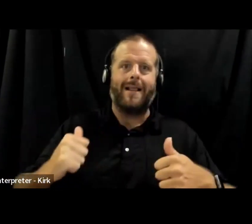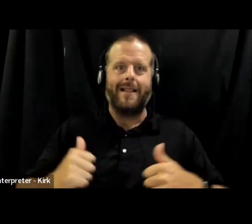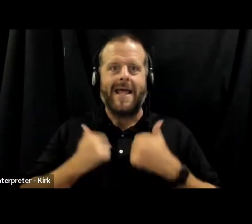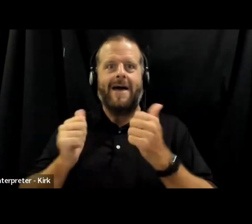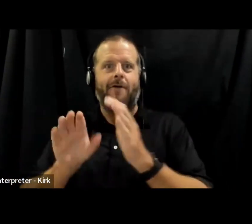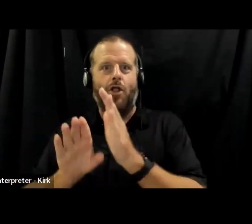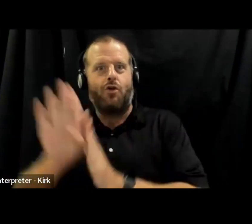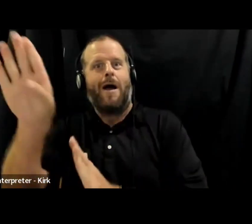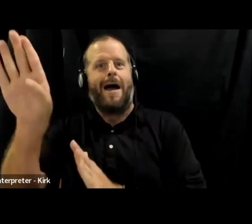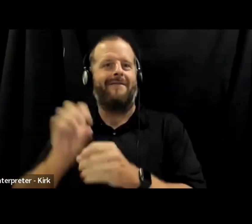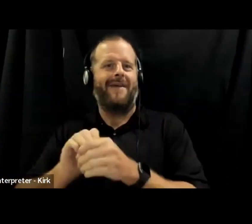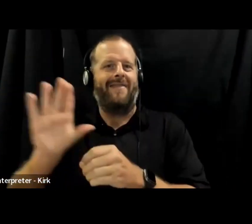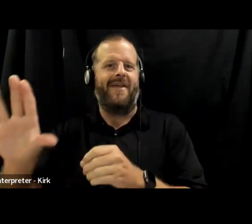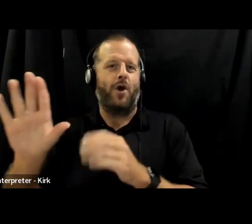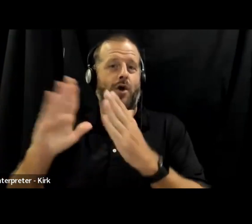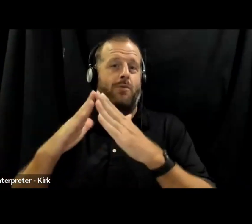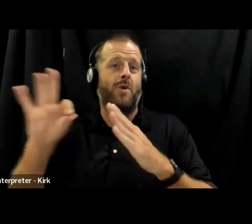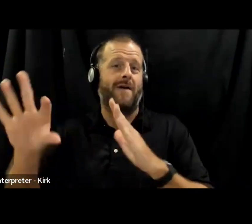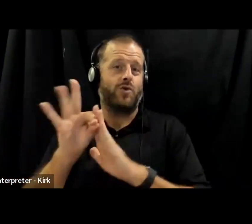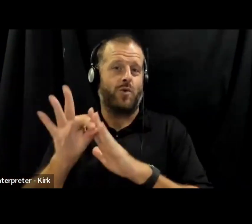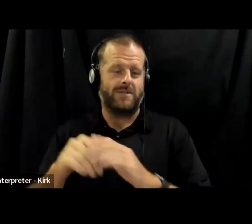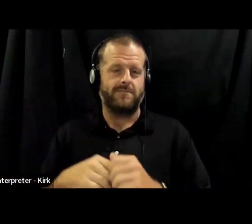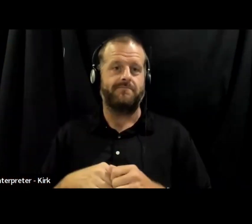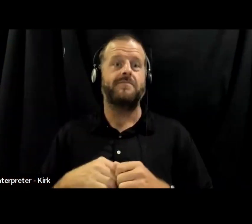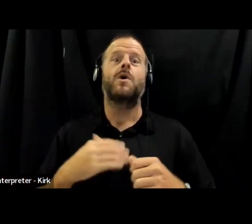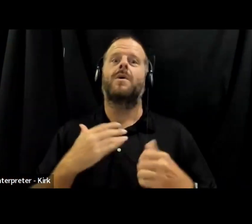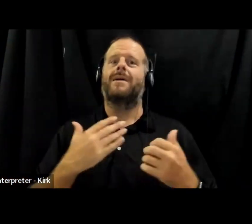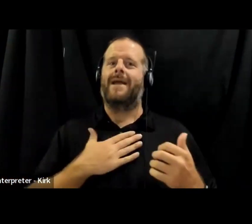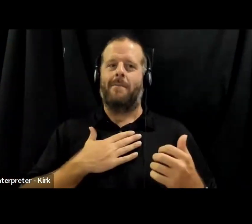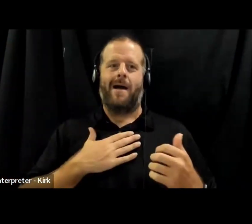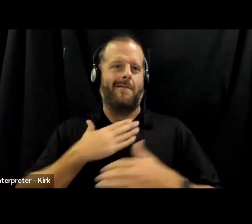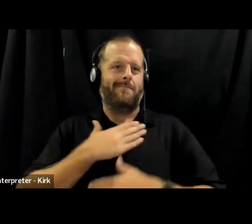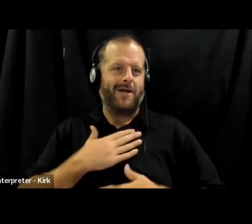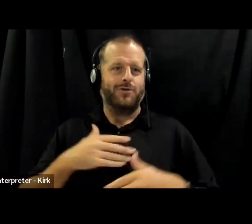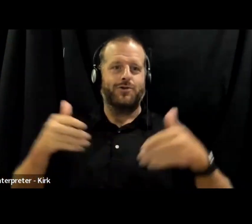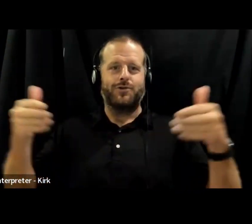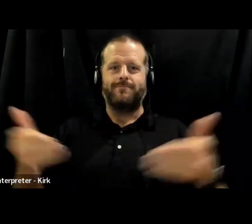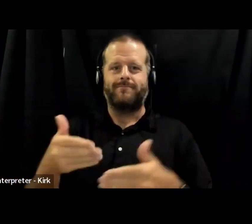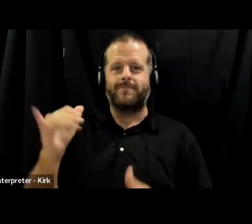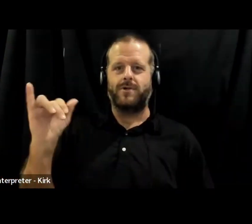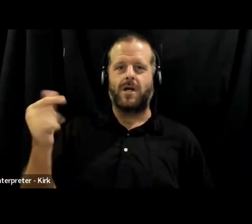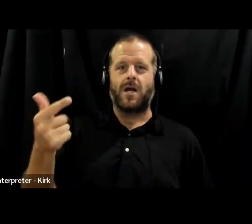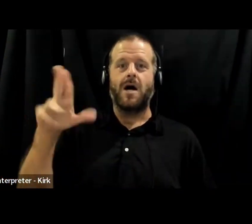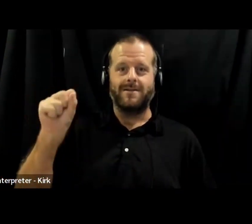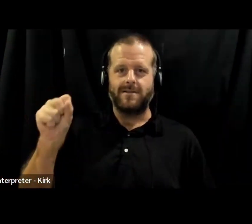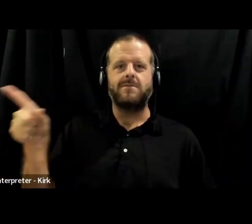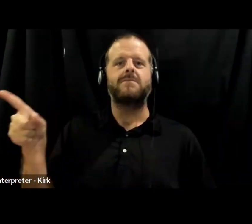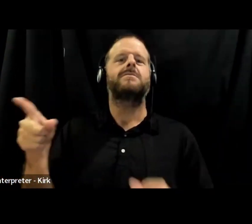It's now my pleasure to introduce to you Gus Chalkias, who is our program director of assistive